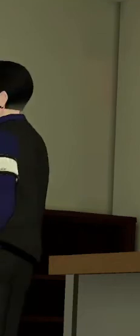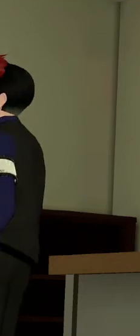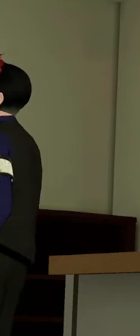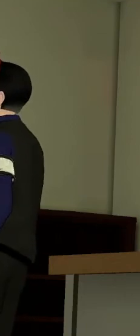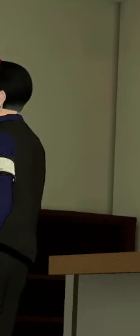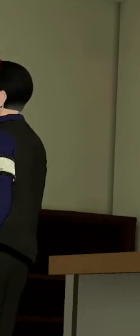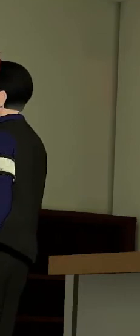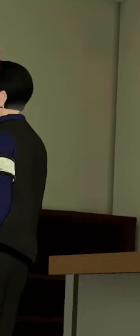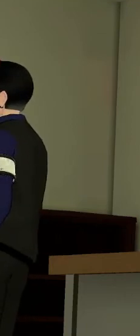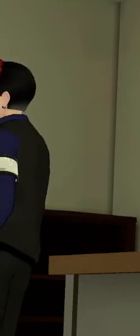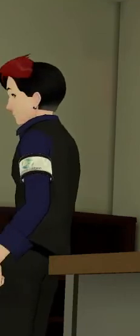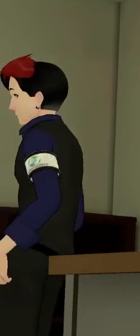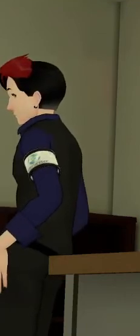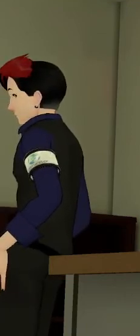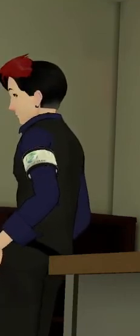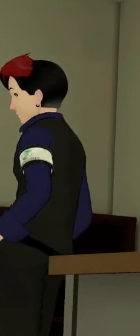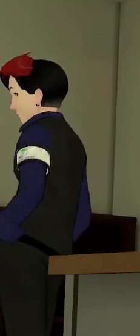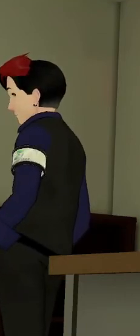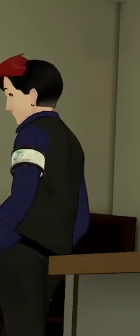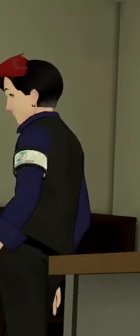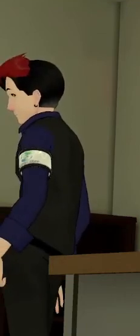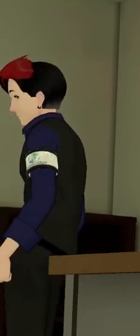Fearless : uh like how you can kind of express that